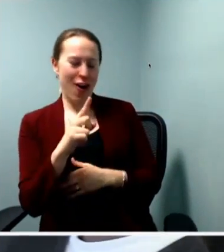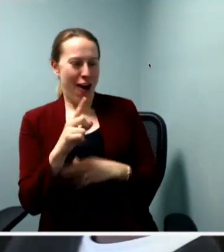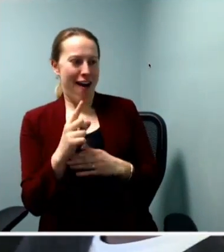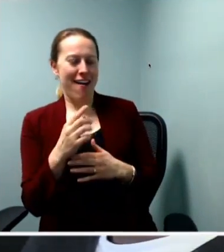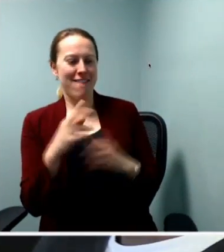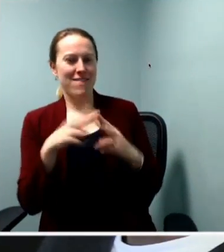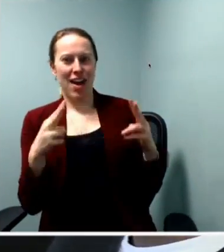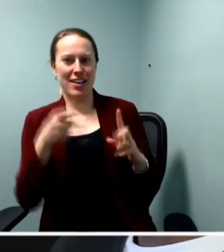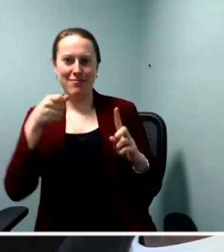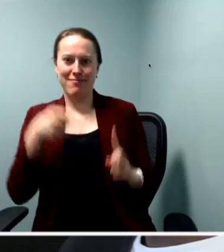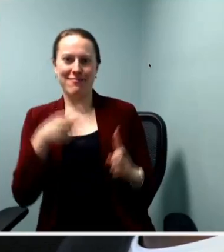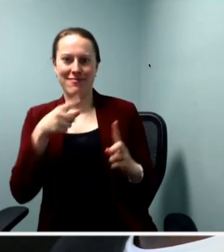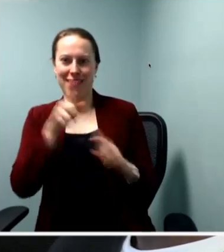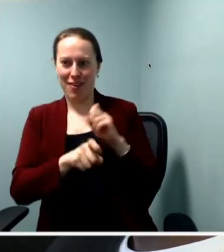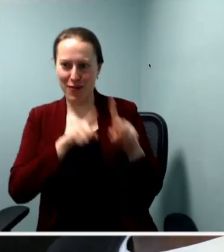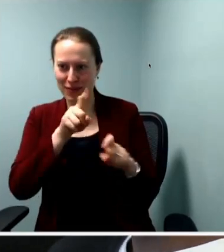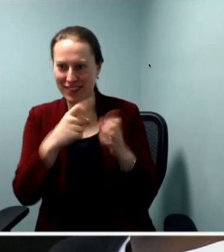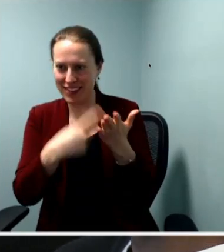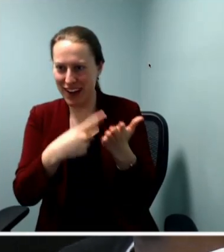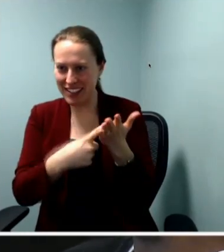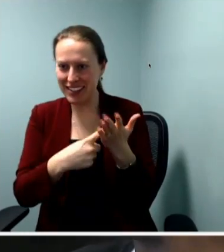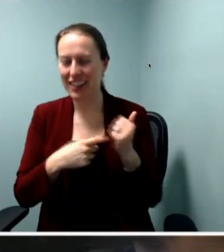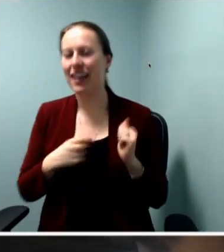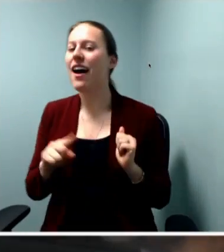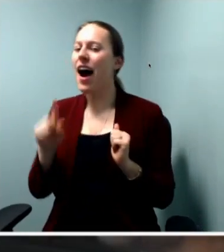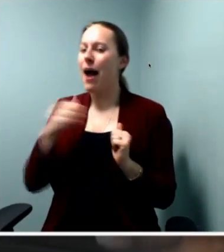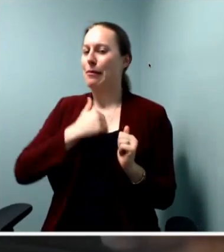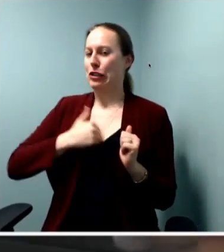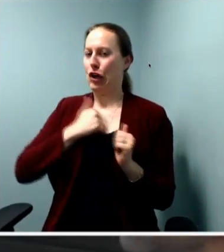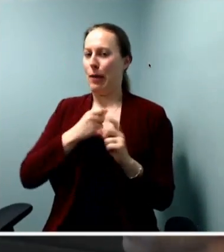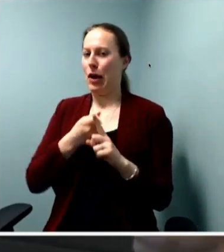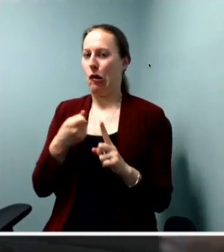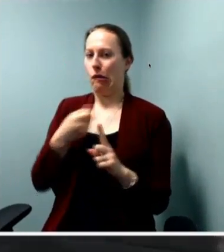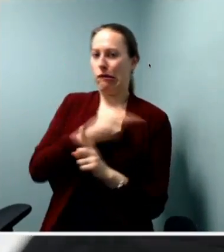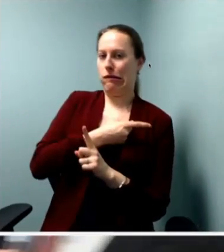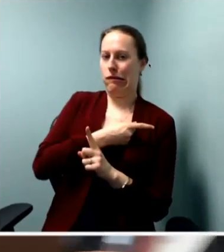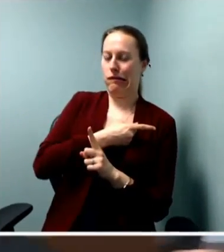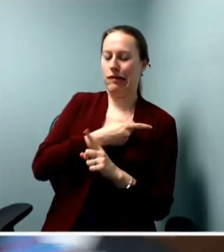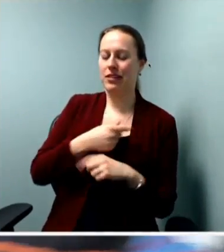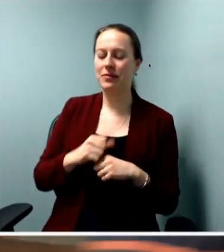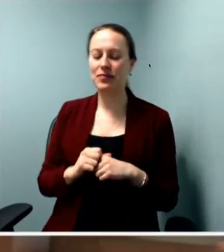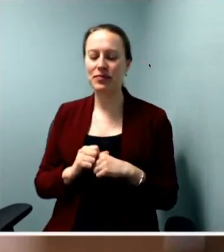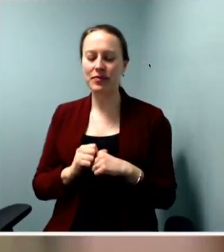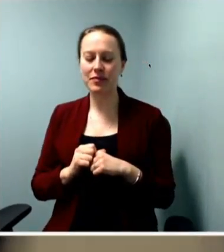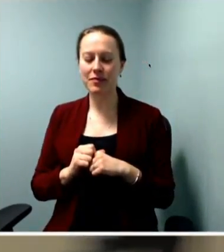(woman) I hate to go in another direction, but I'm going to go in another direction. I'm here from Boston Conservatory